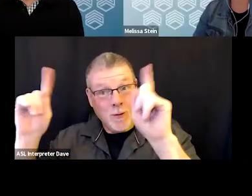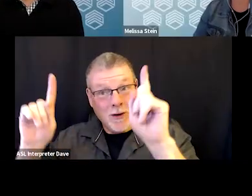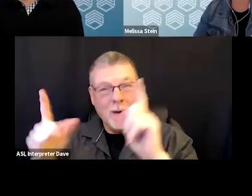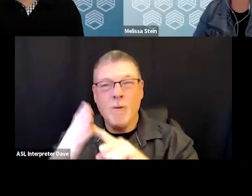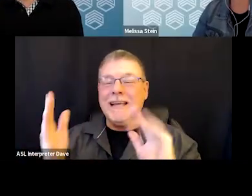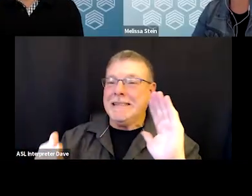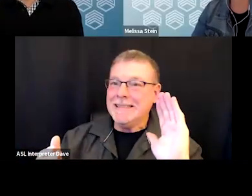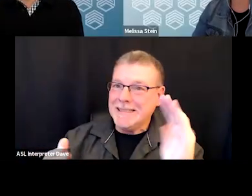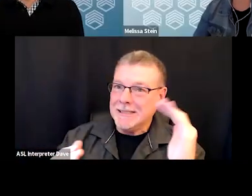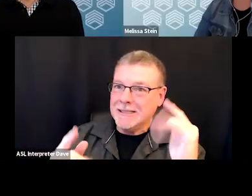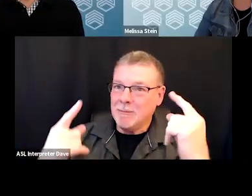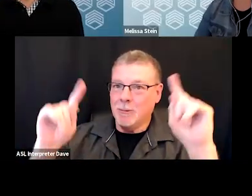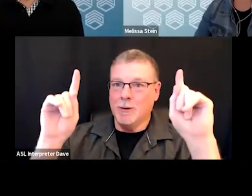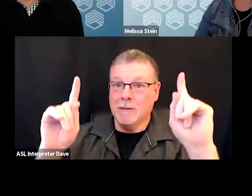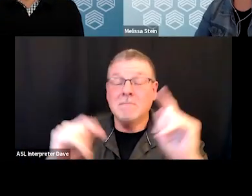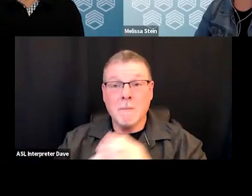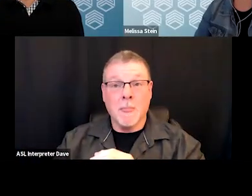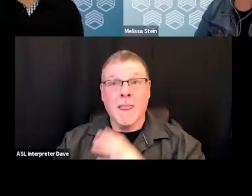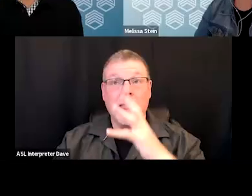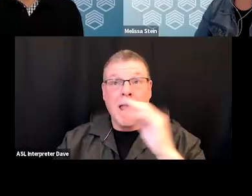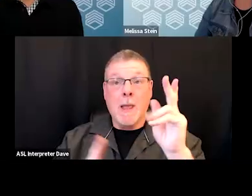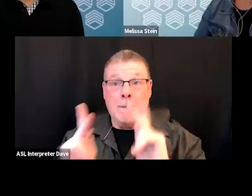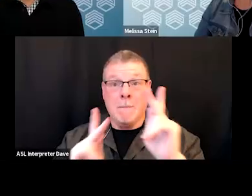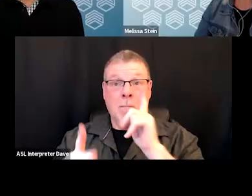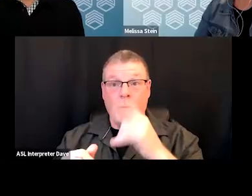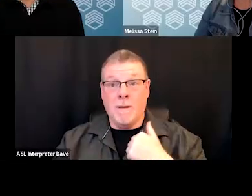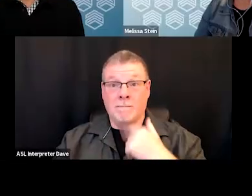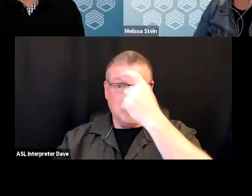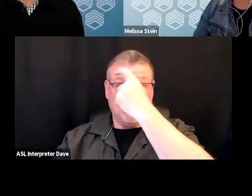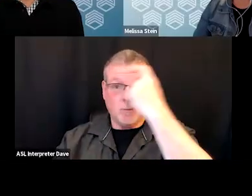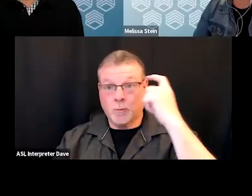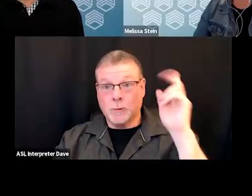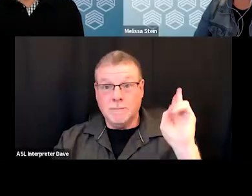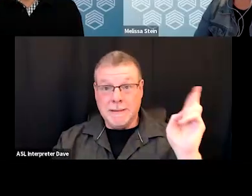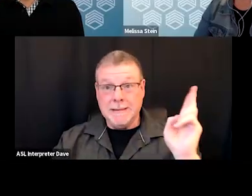And I think that people with trauma histories need to have a pretty significant voice